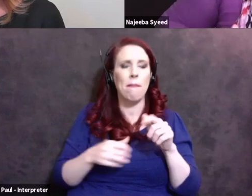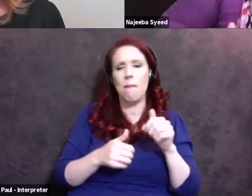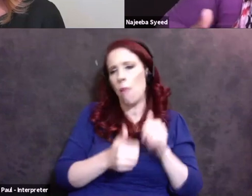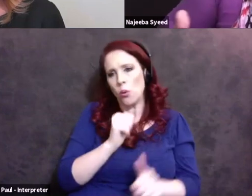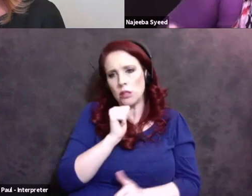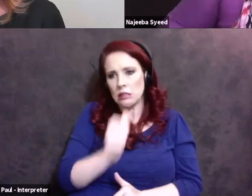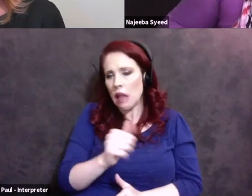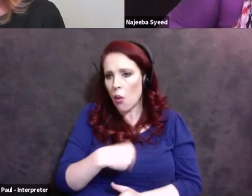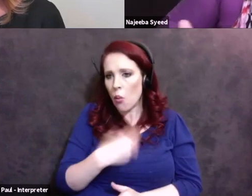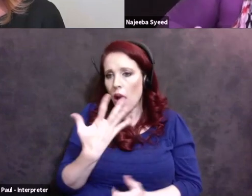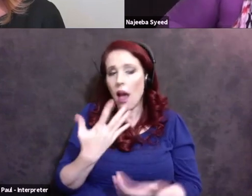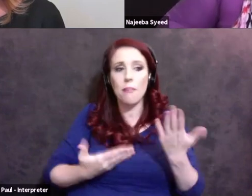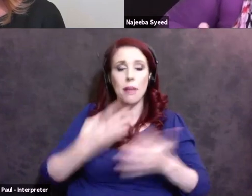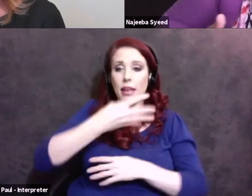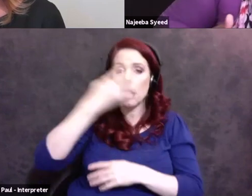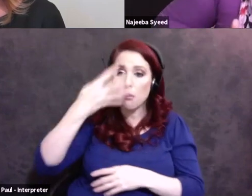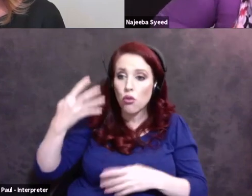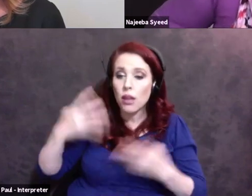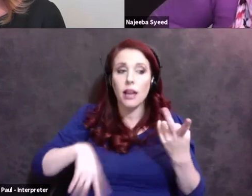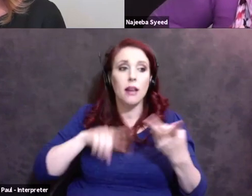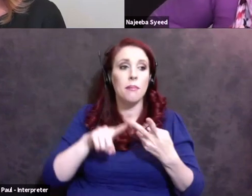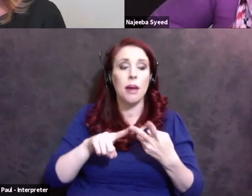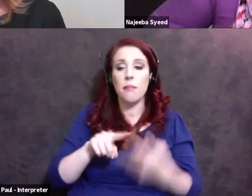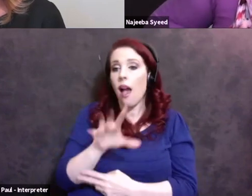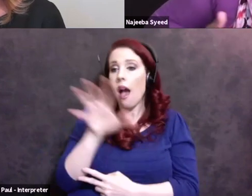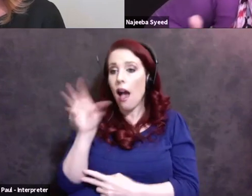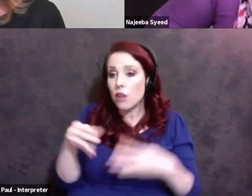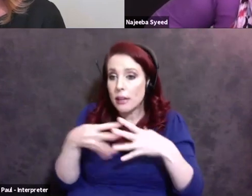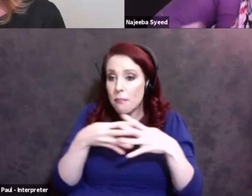so whether they are immigrants, or African American Muslims which is a large population.